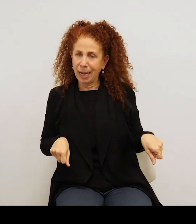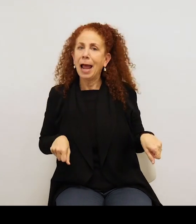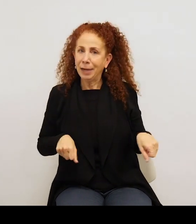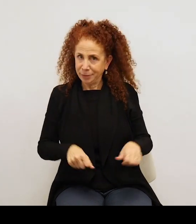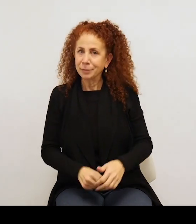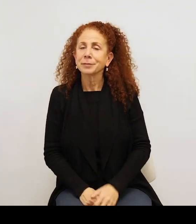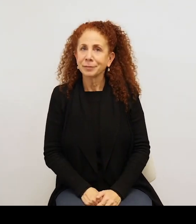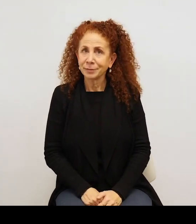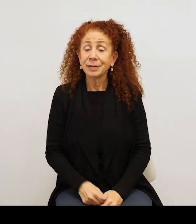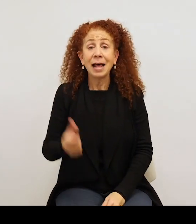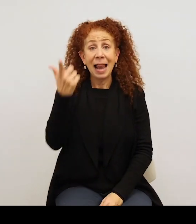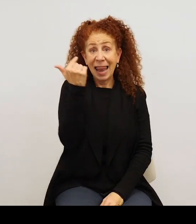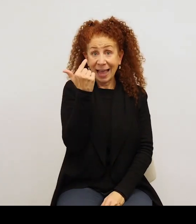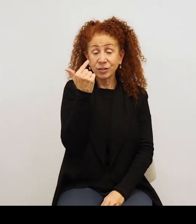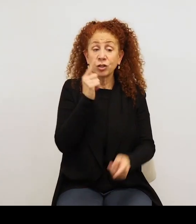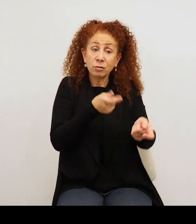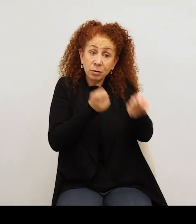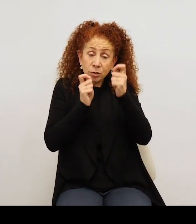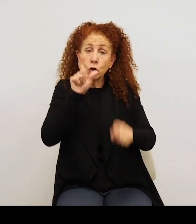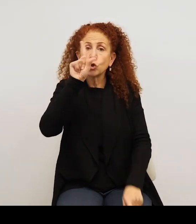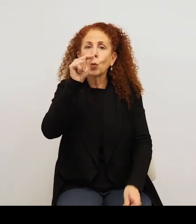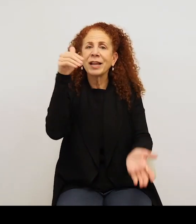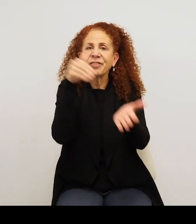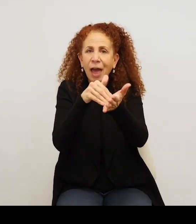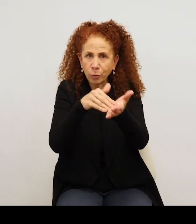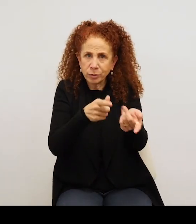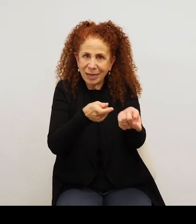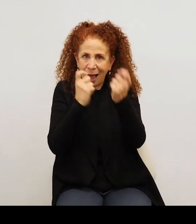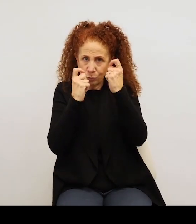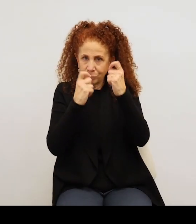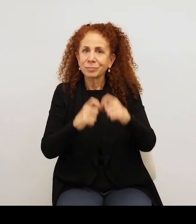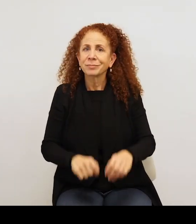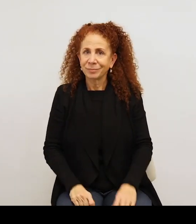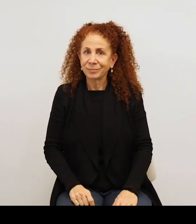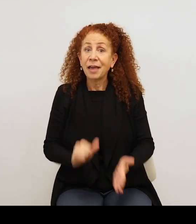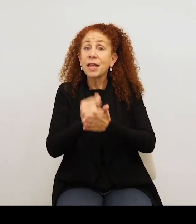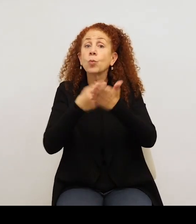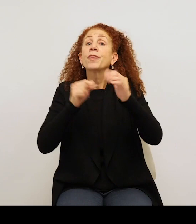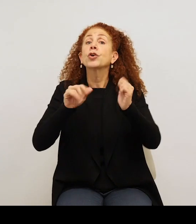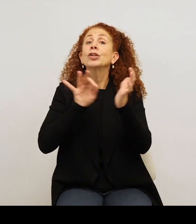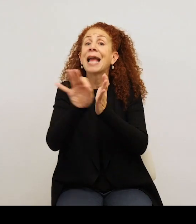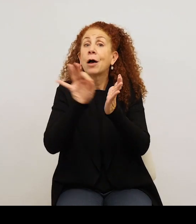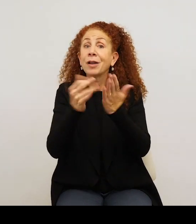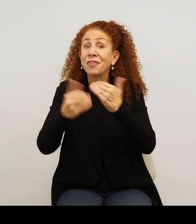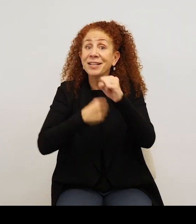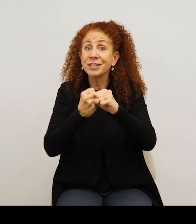And last year, they took out 20,000 of them. People-- that's what they counted. And this year, they're all back.